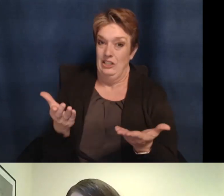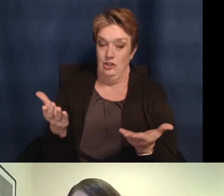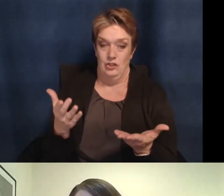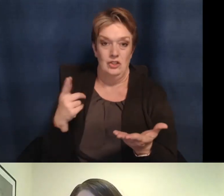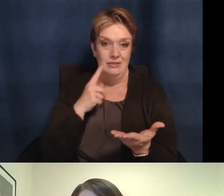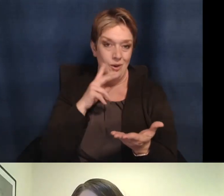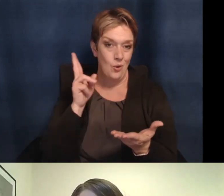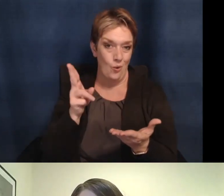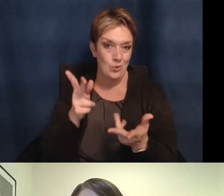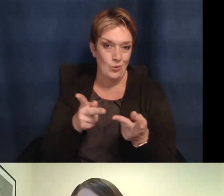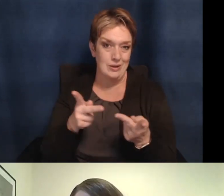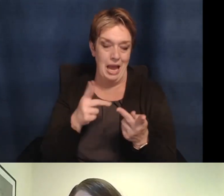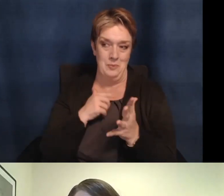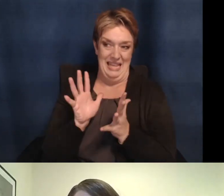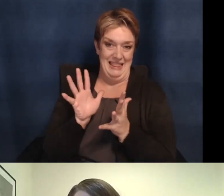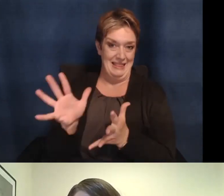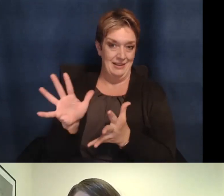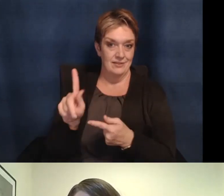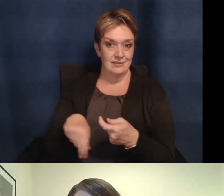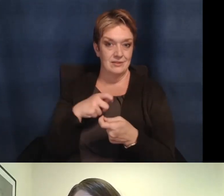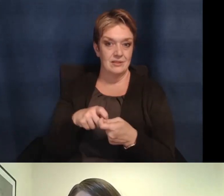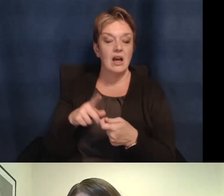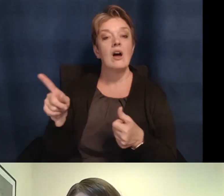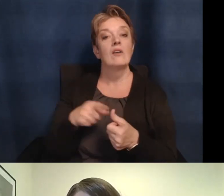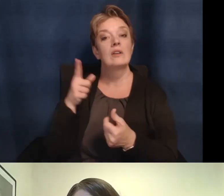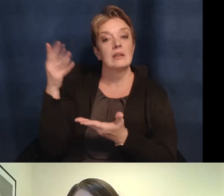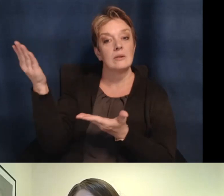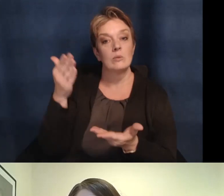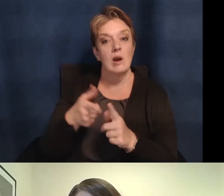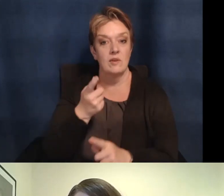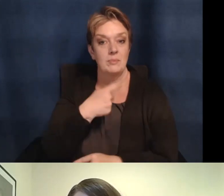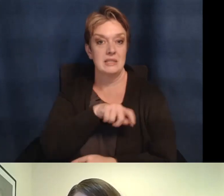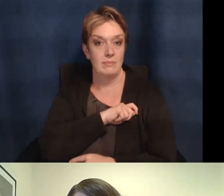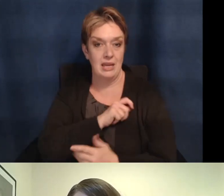And originally they were brought over from Spain to help with soil erosion.